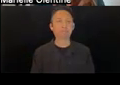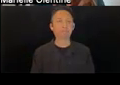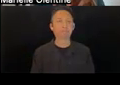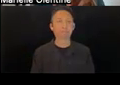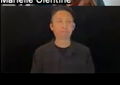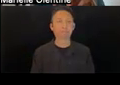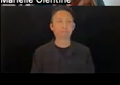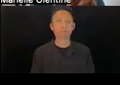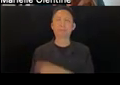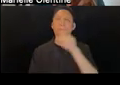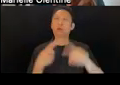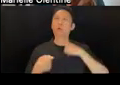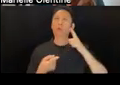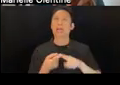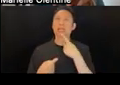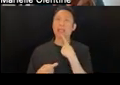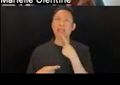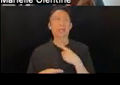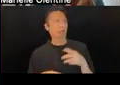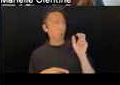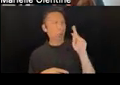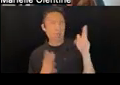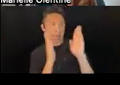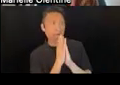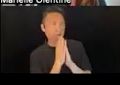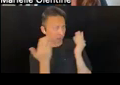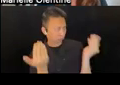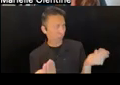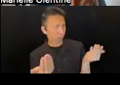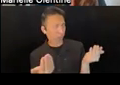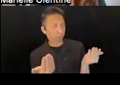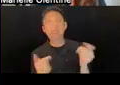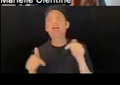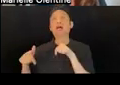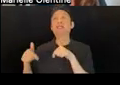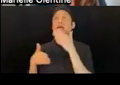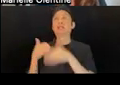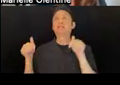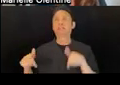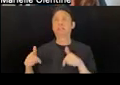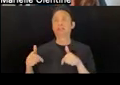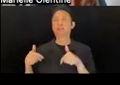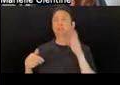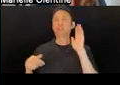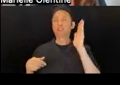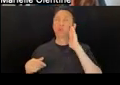The more information that you can give to people about what's going on with your film, the more you